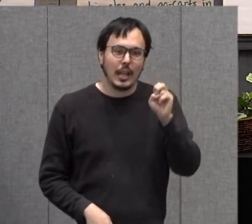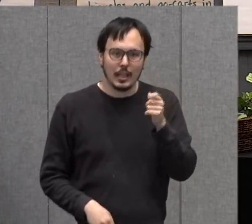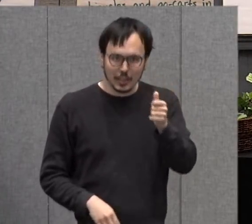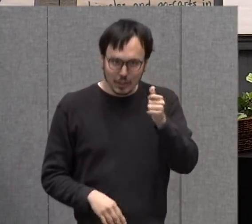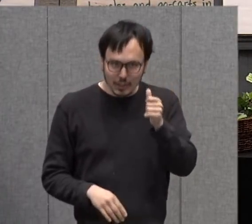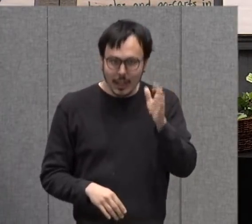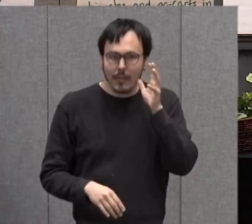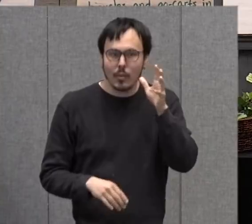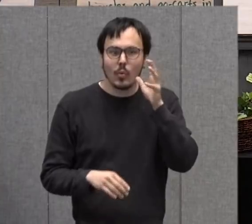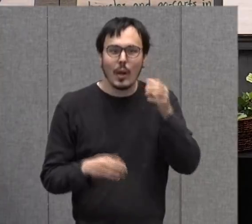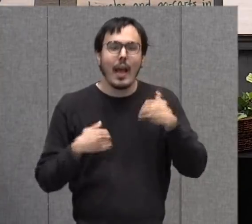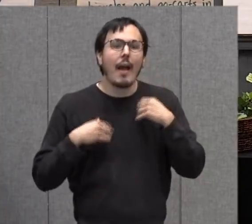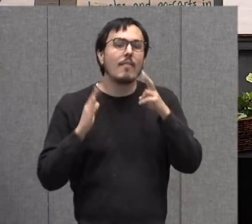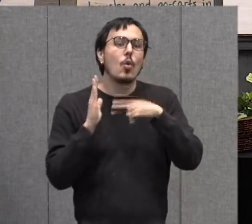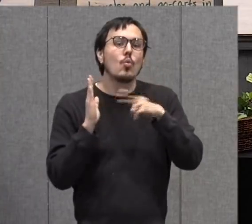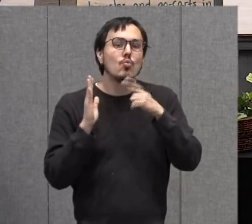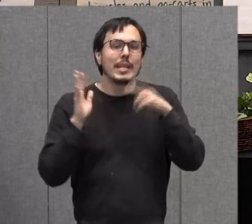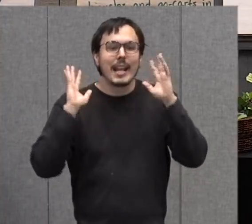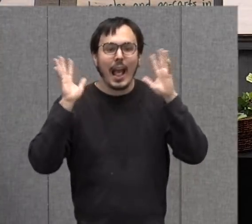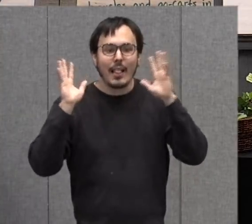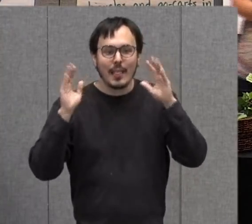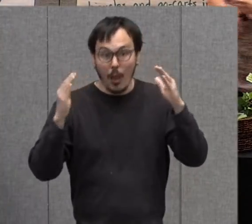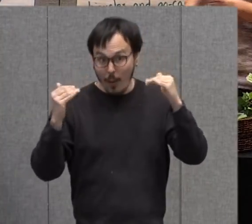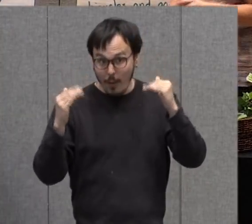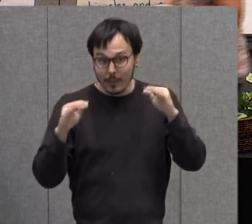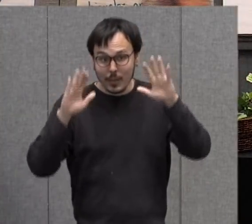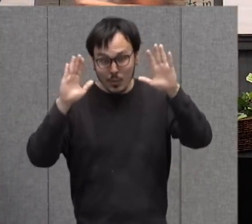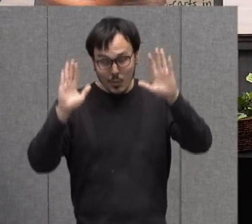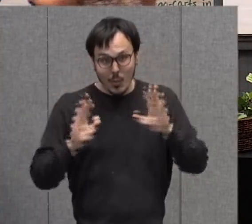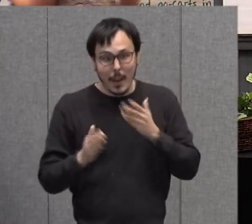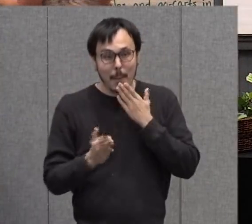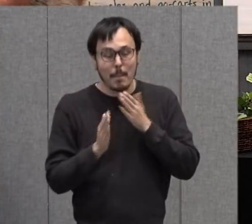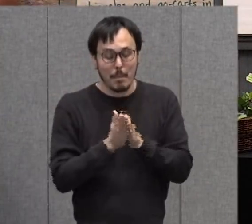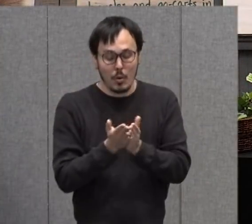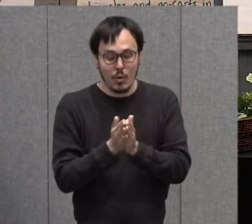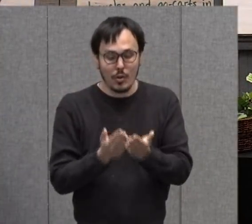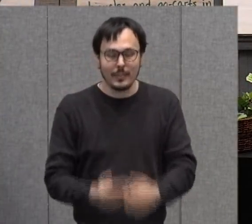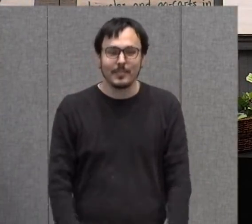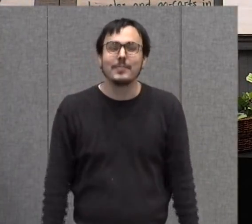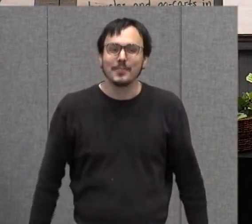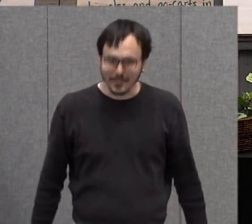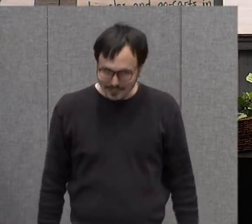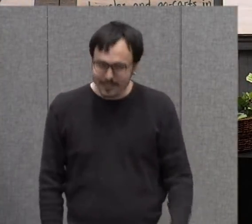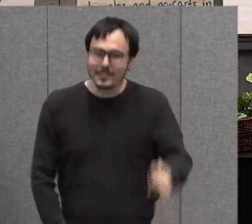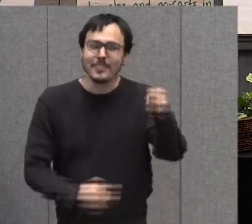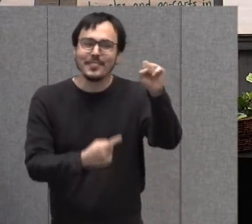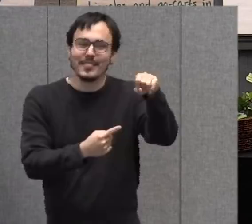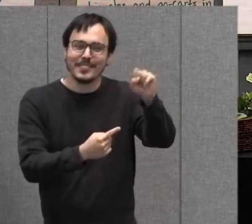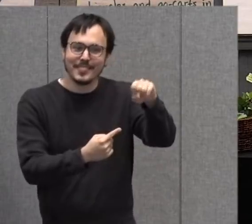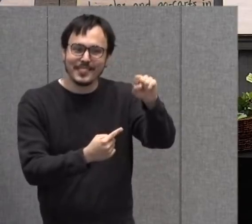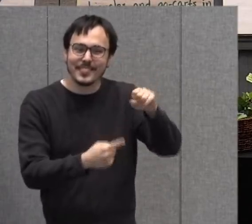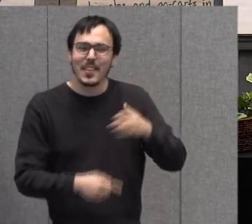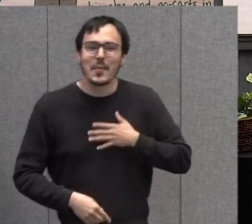Hopefully, she has a great book for you again today. I do, I do. Hello mathematicians, I'm Ms ObenShane.